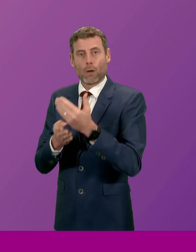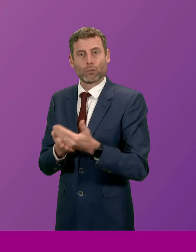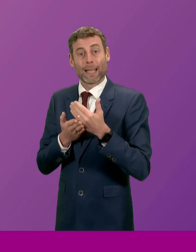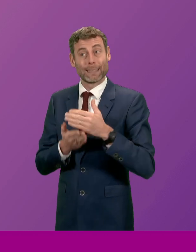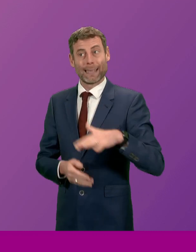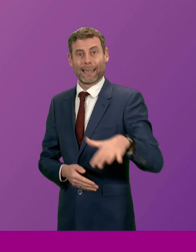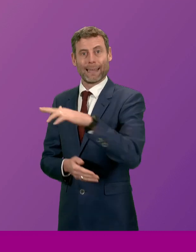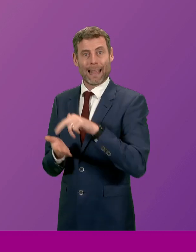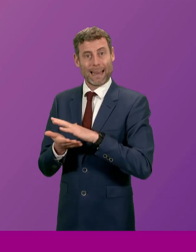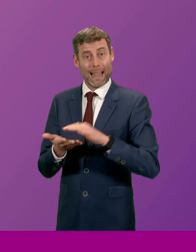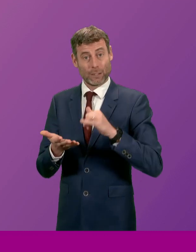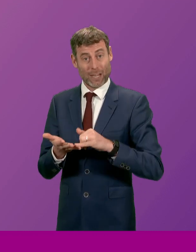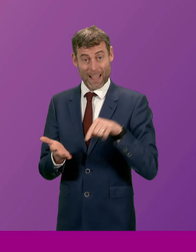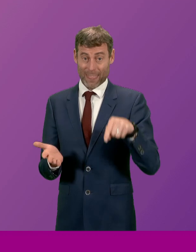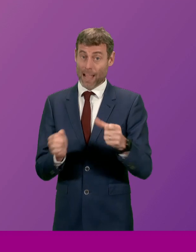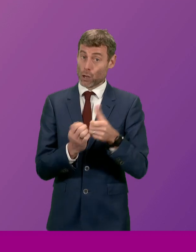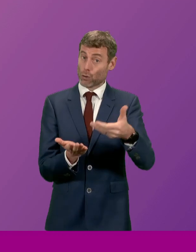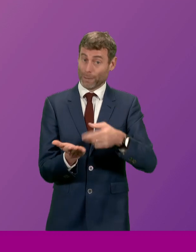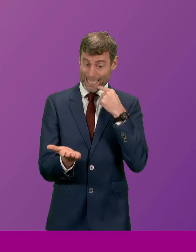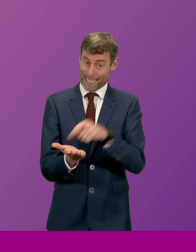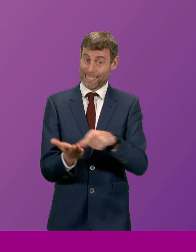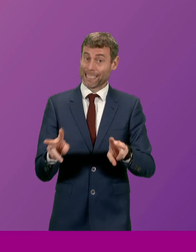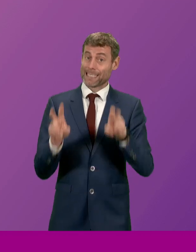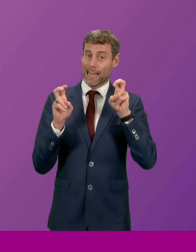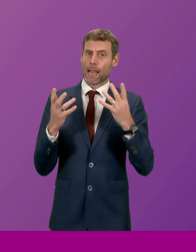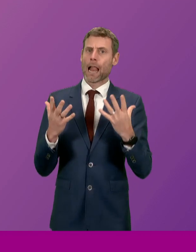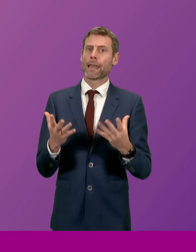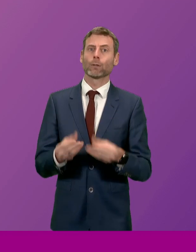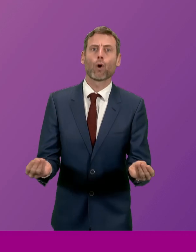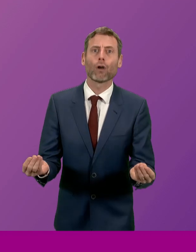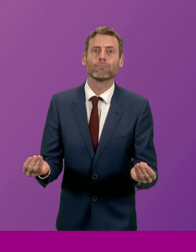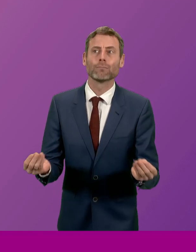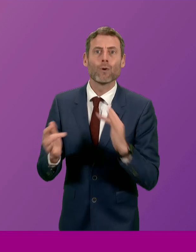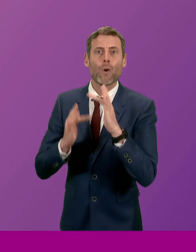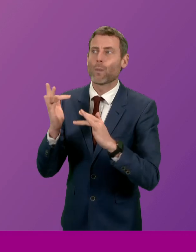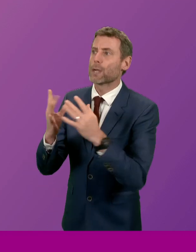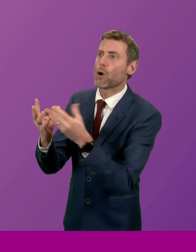However, the document has now disappeared from the NHS website and the page appears to have been